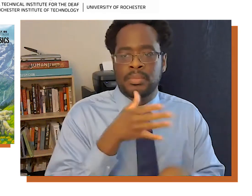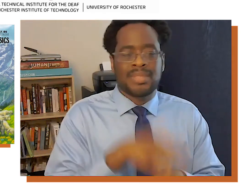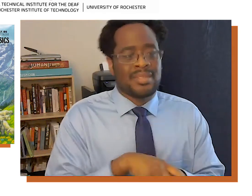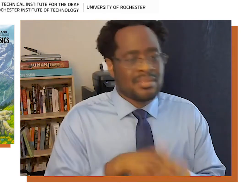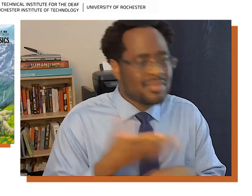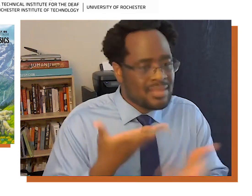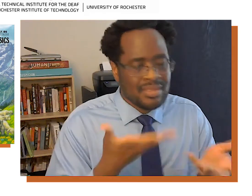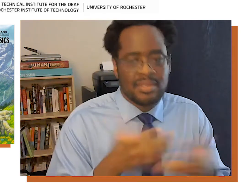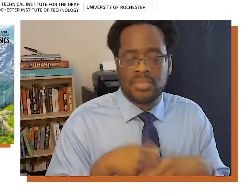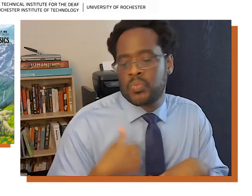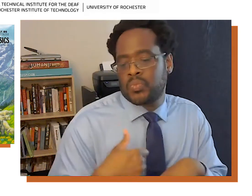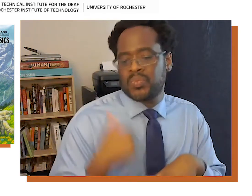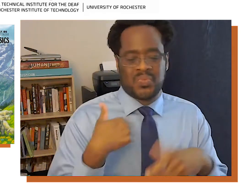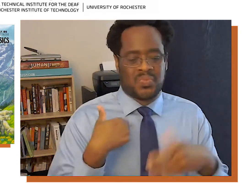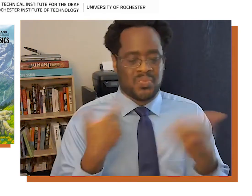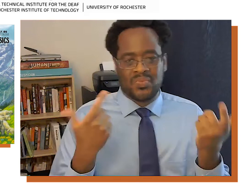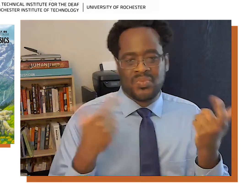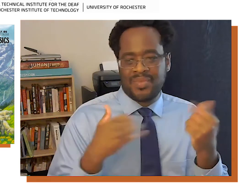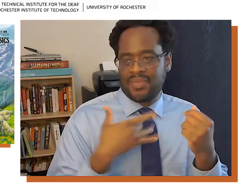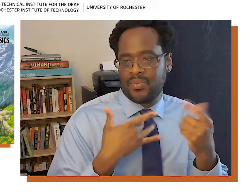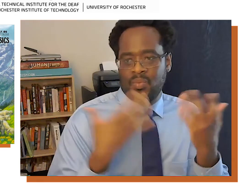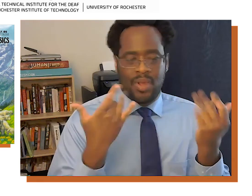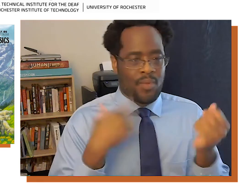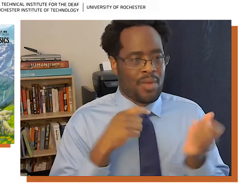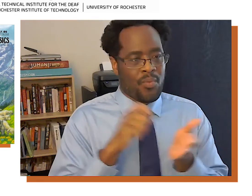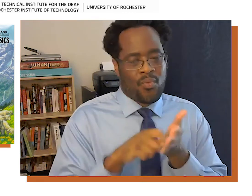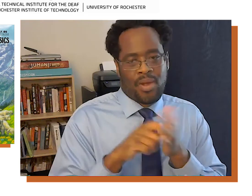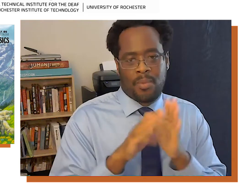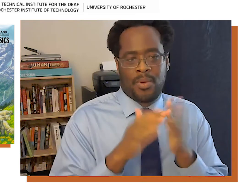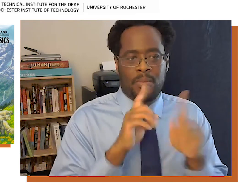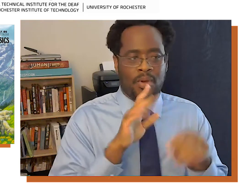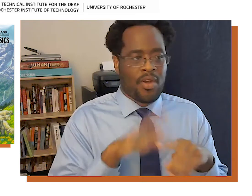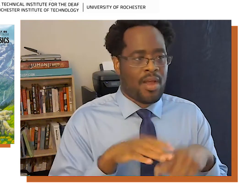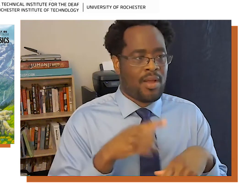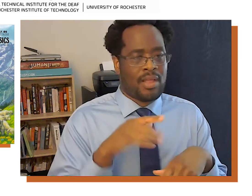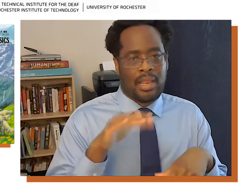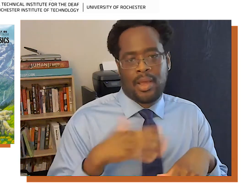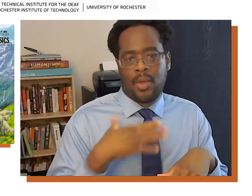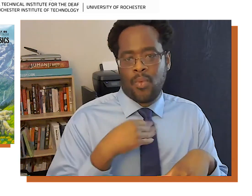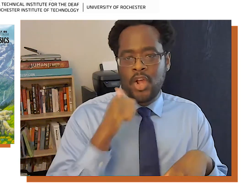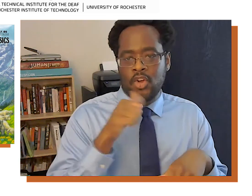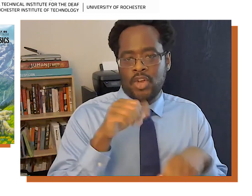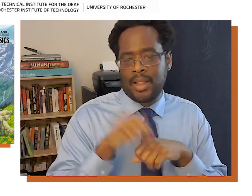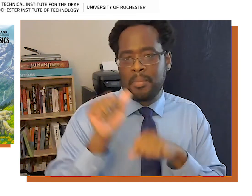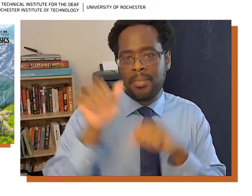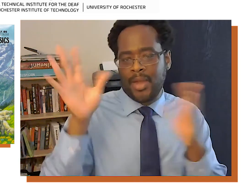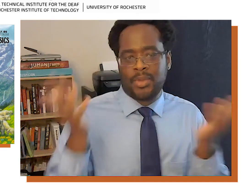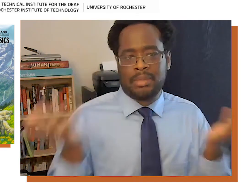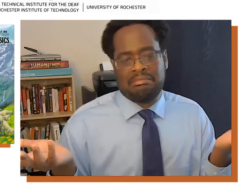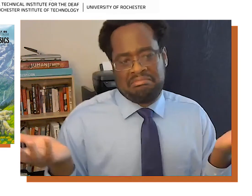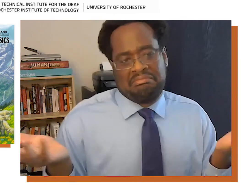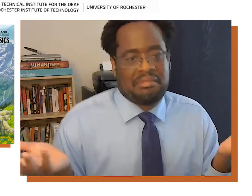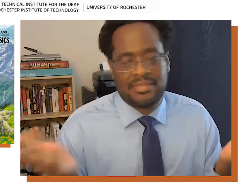"I've tried to get him to do it. He's not doing it. He refuses to do it," and I said, you know, "Why should I write a book report